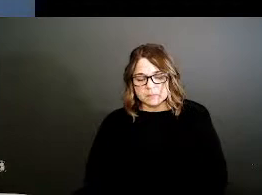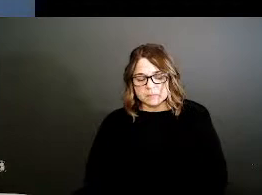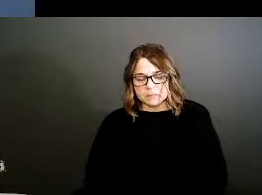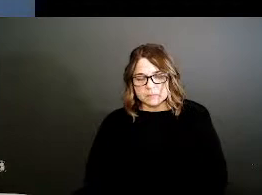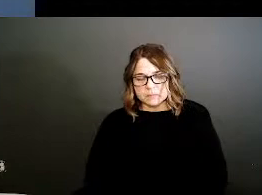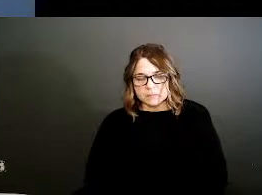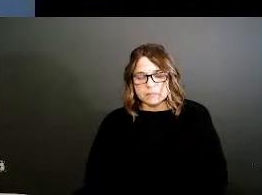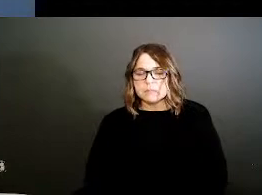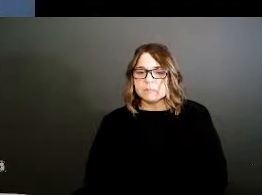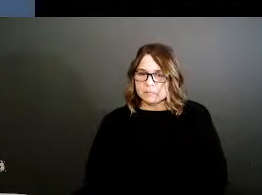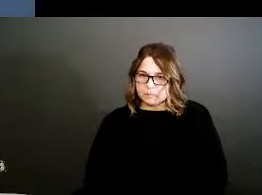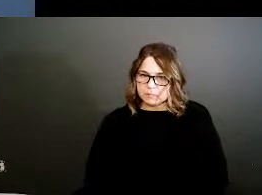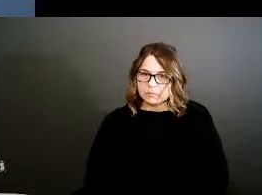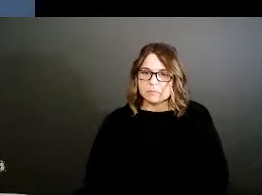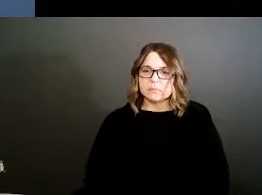SPEAKER 38 IS LILLY BEN WITS.